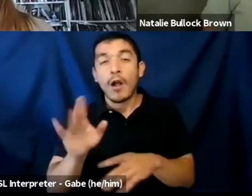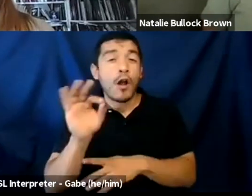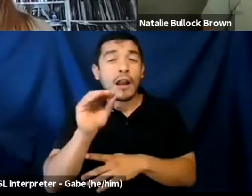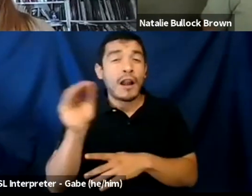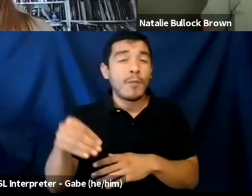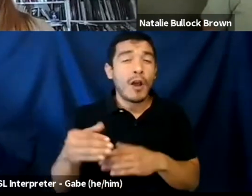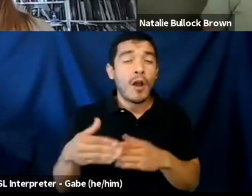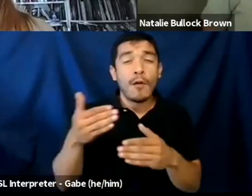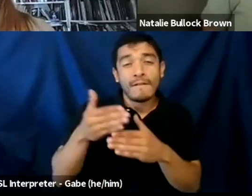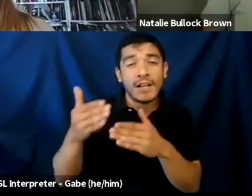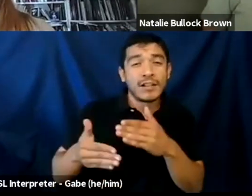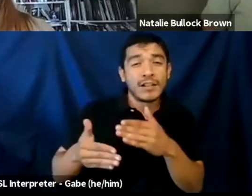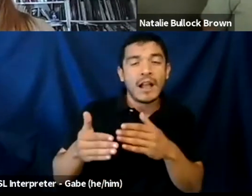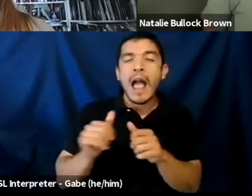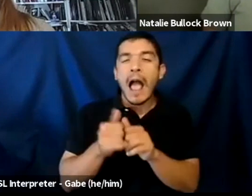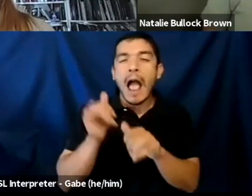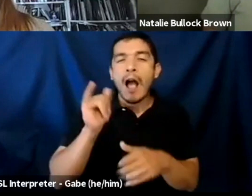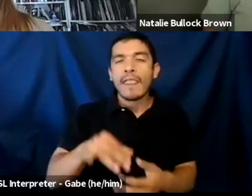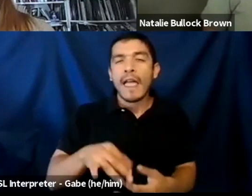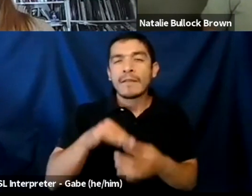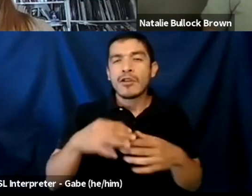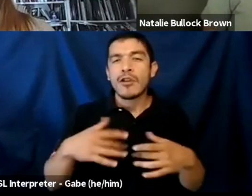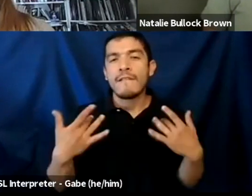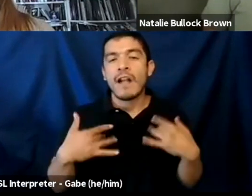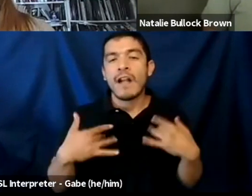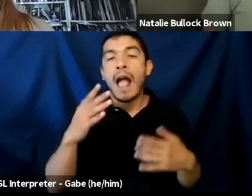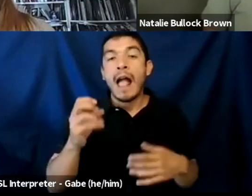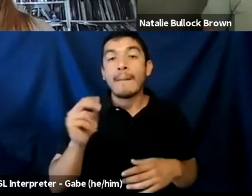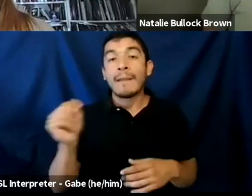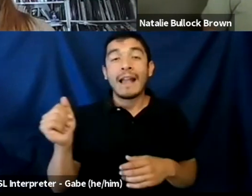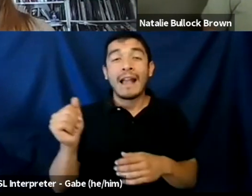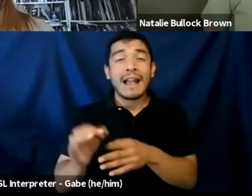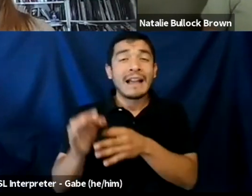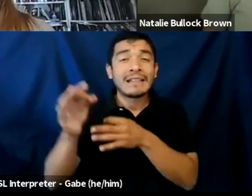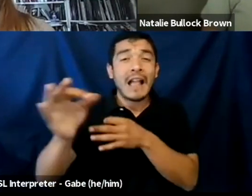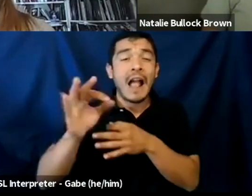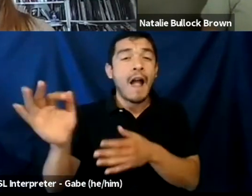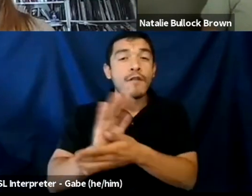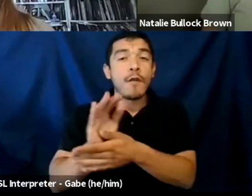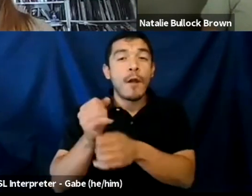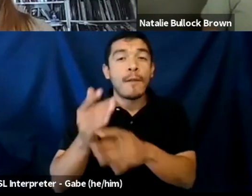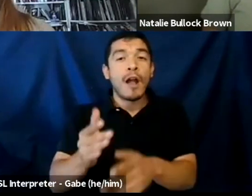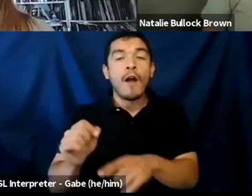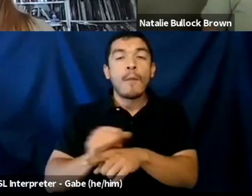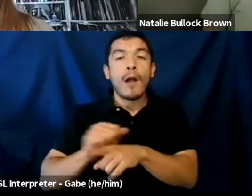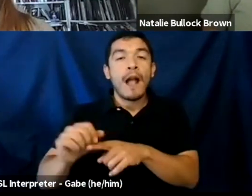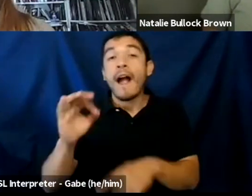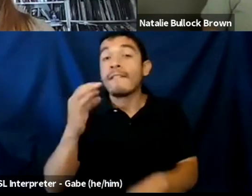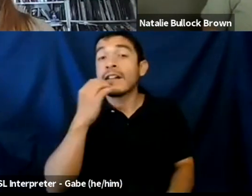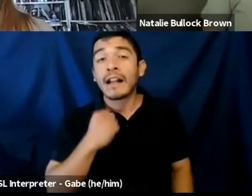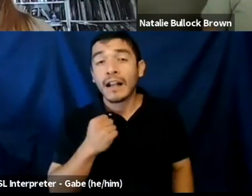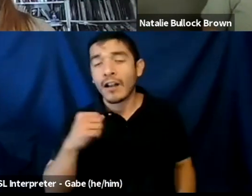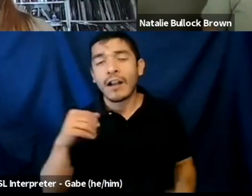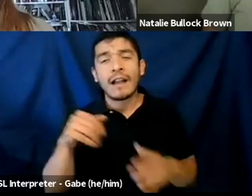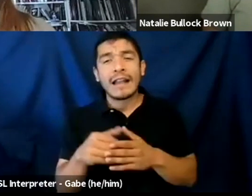how that unique event might even be an extension of the filmmakers' practice of care in the way it engages